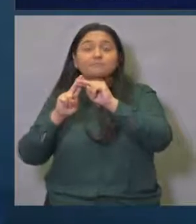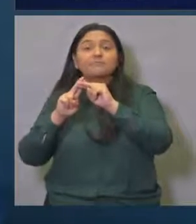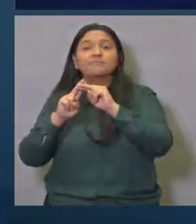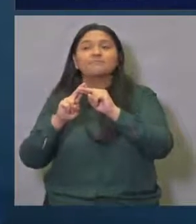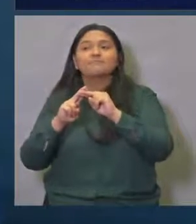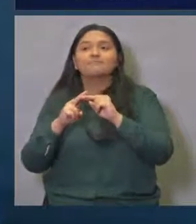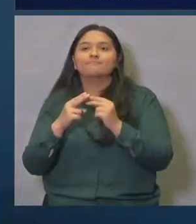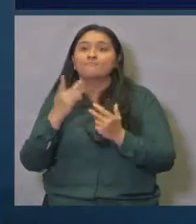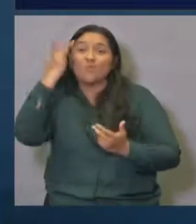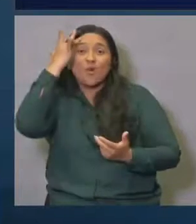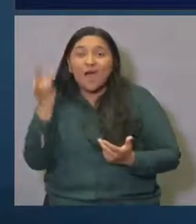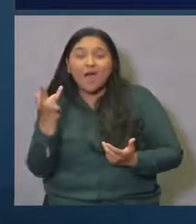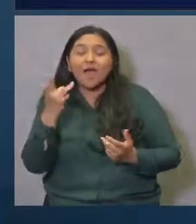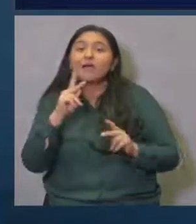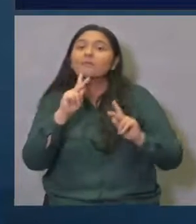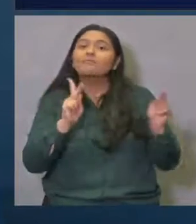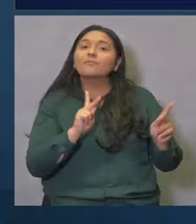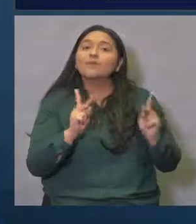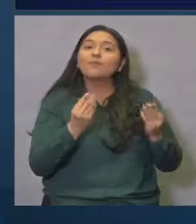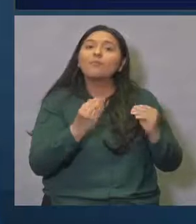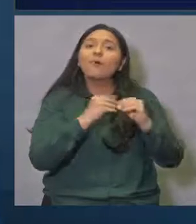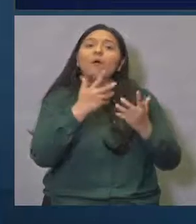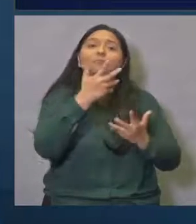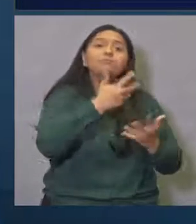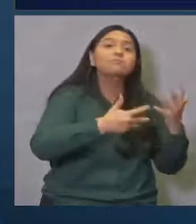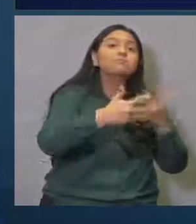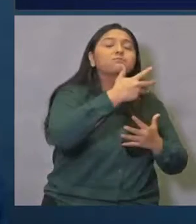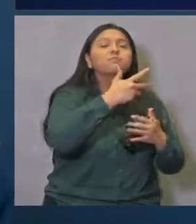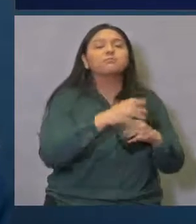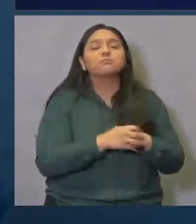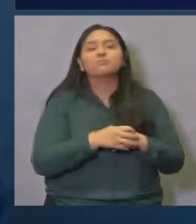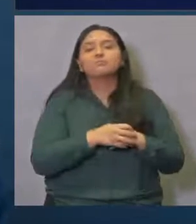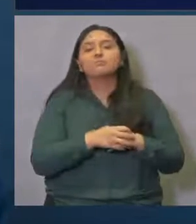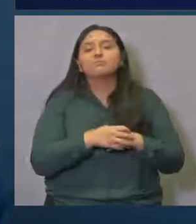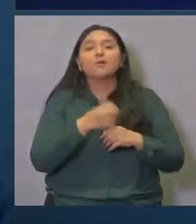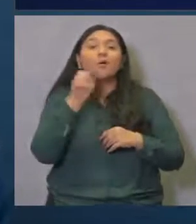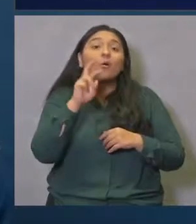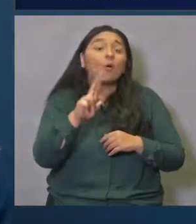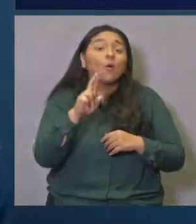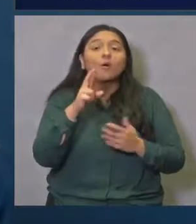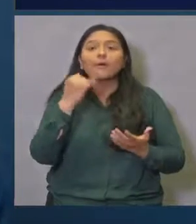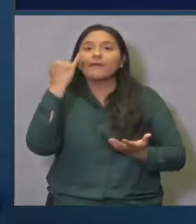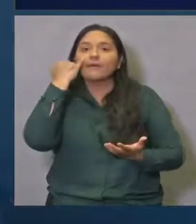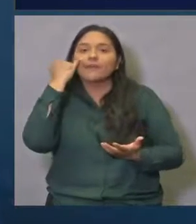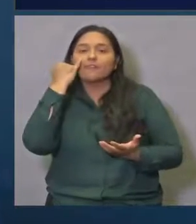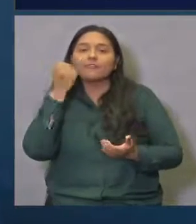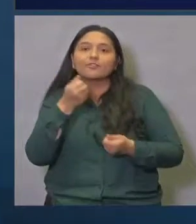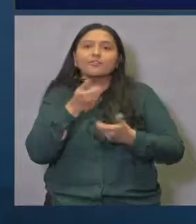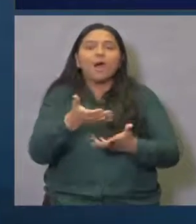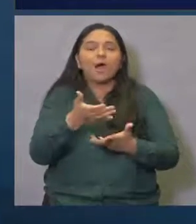HE R BEING MEASURED IS DUE TO